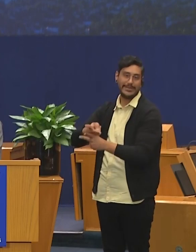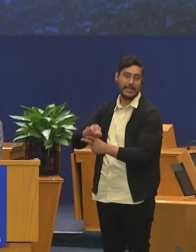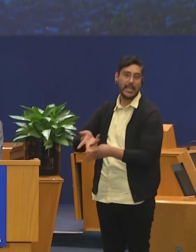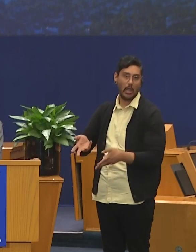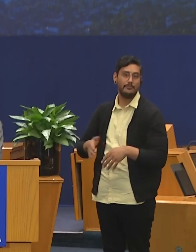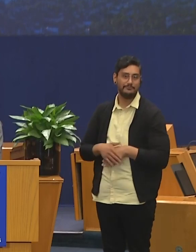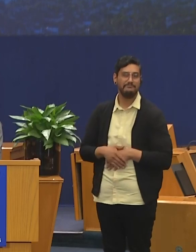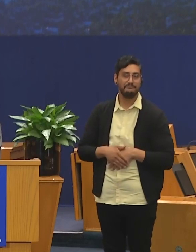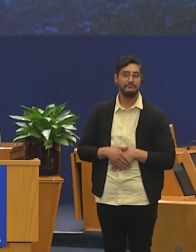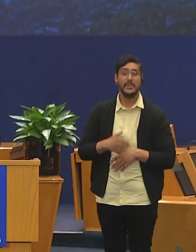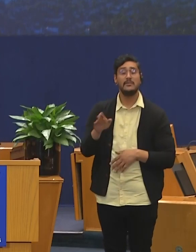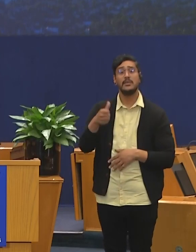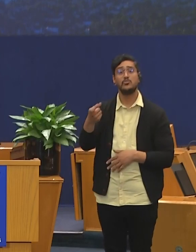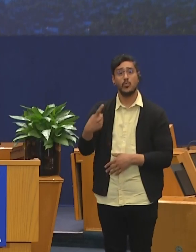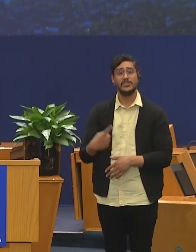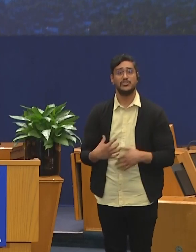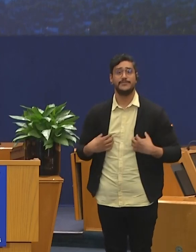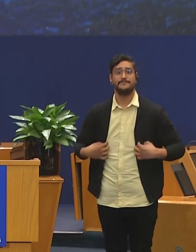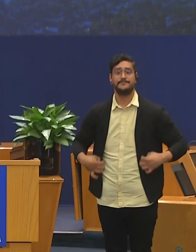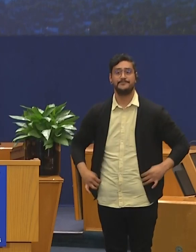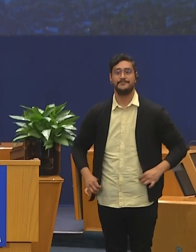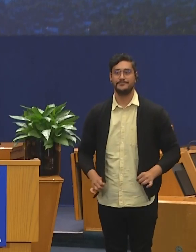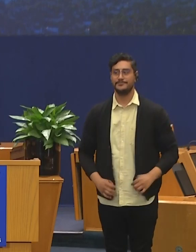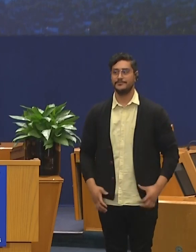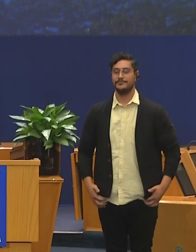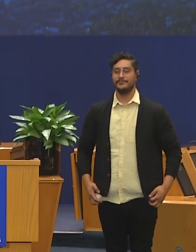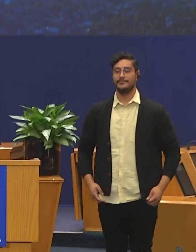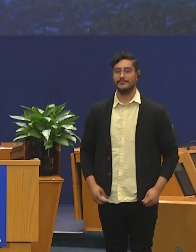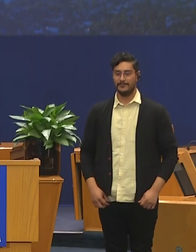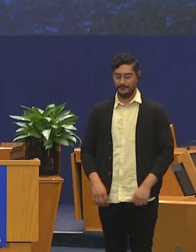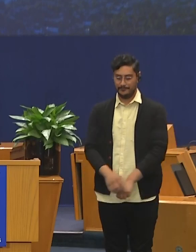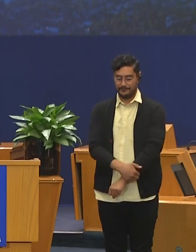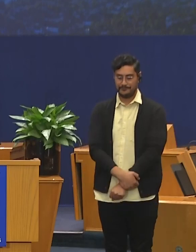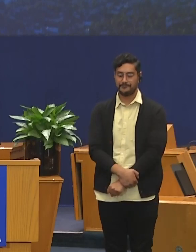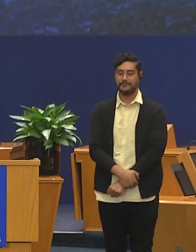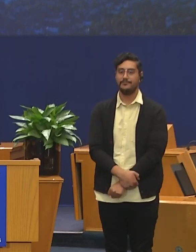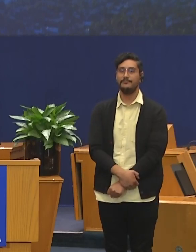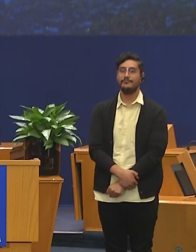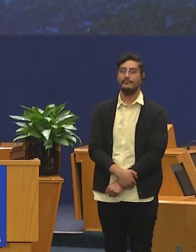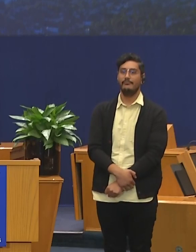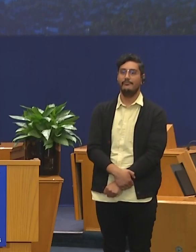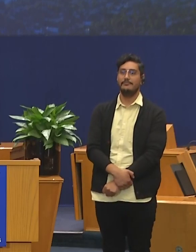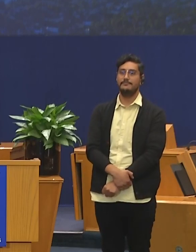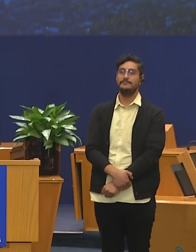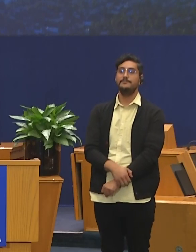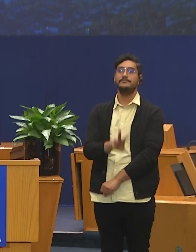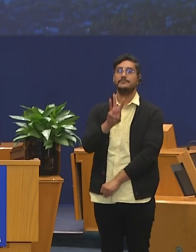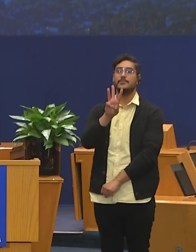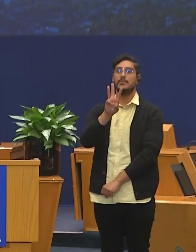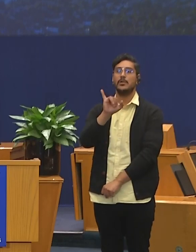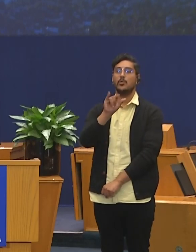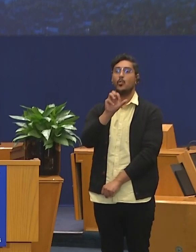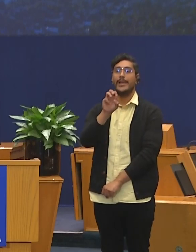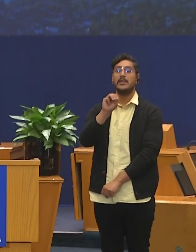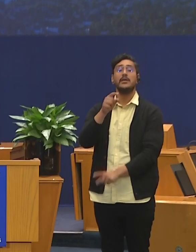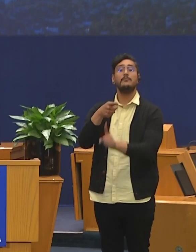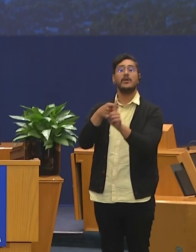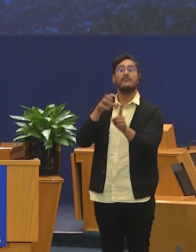THESE INSTITUTIONS MIGHT NEED TO CLOSE. WE'LL TAKE THE NEXT QUESTION. THANK YOU.